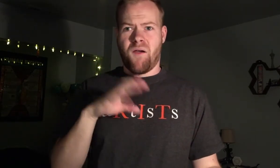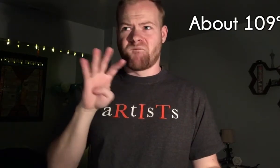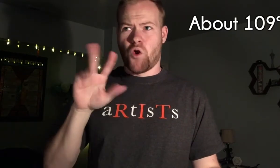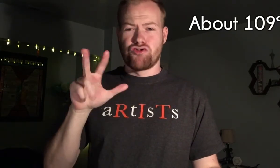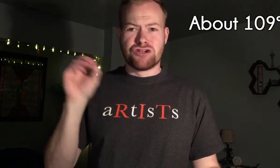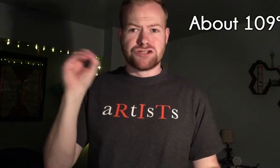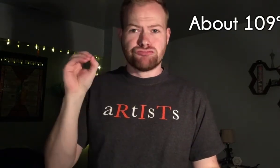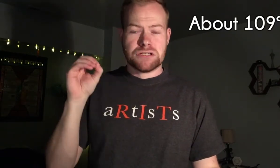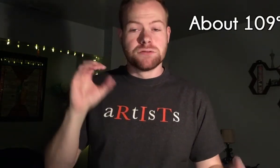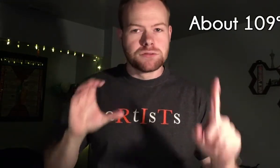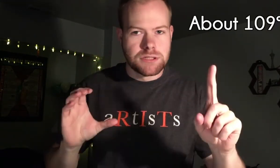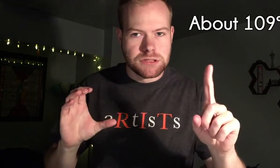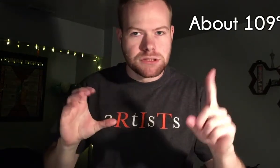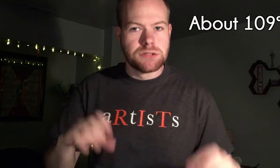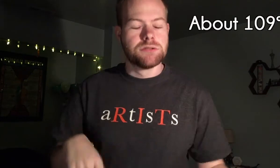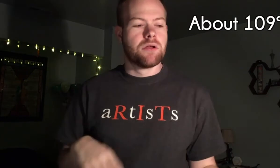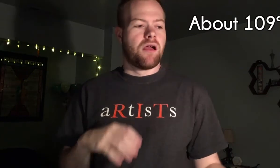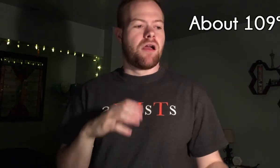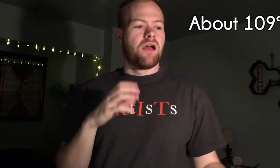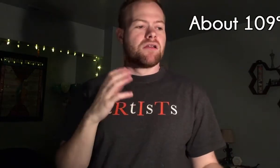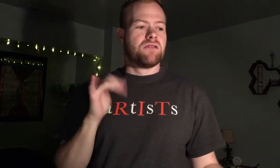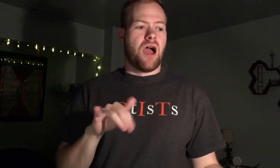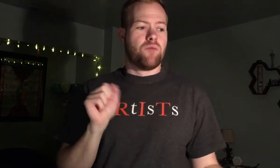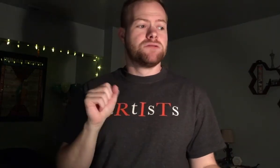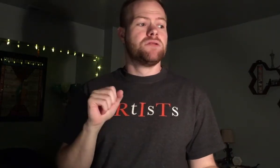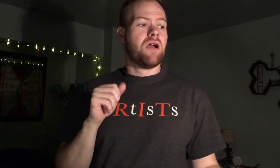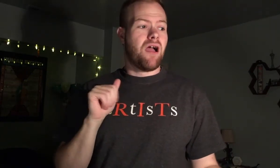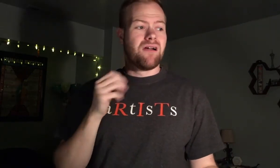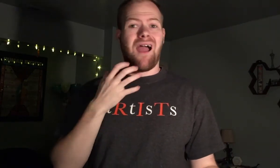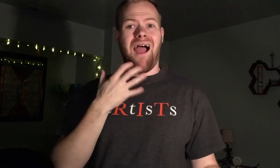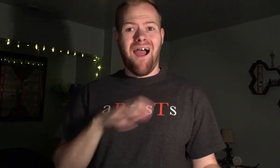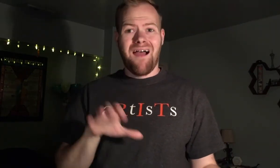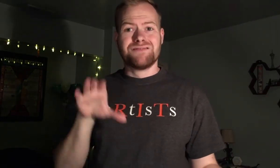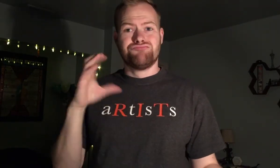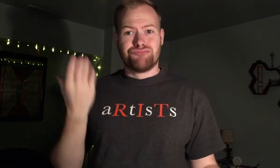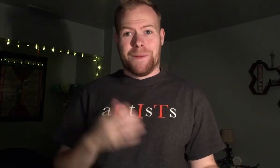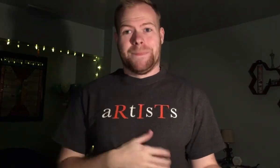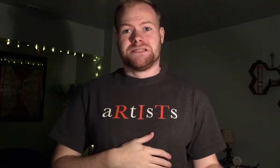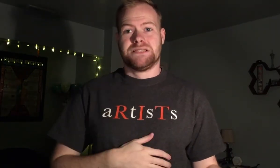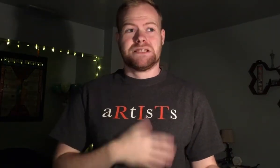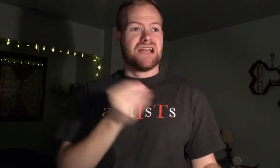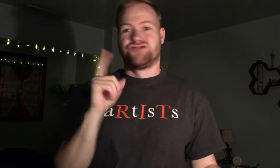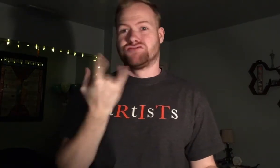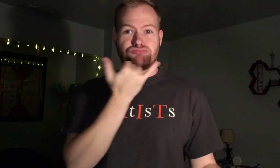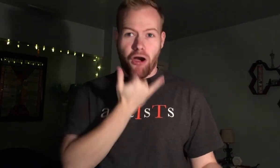43ºC. That was a hot Christmas, and just wrong.